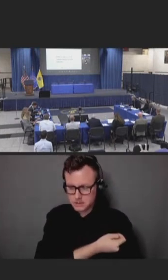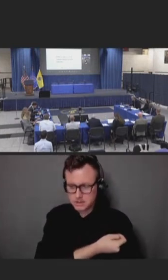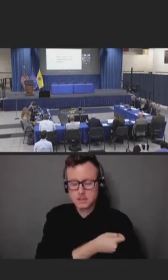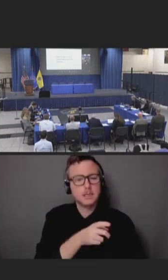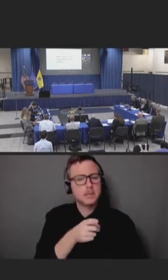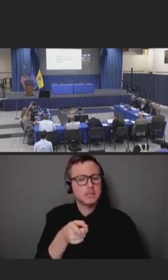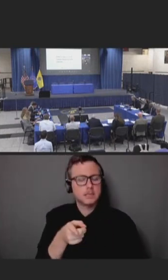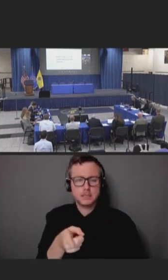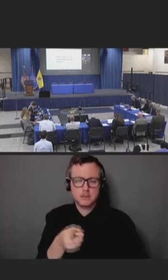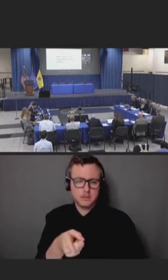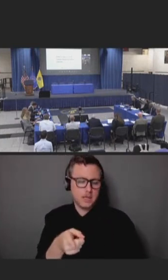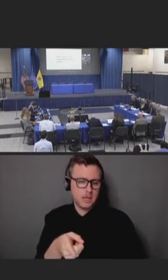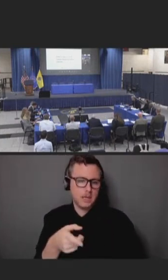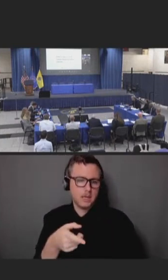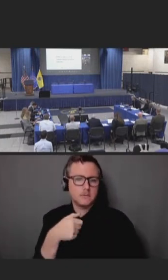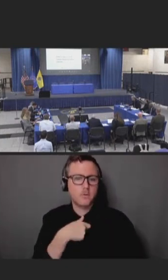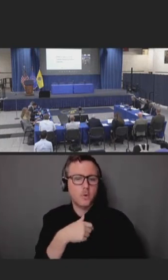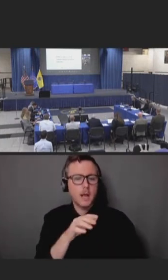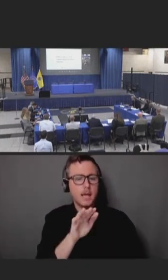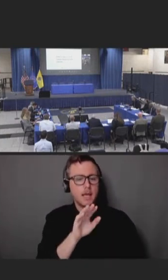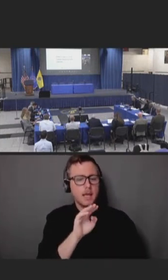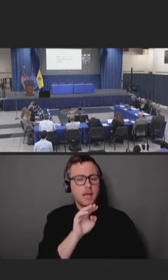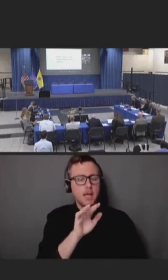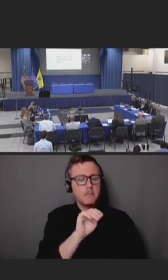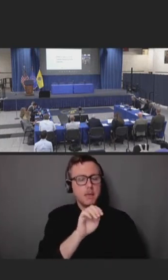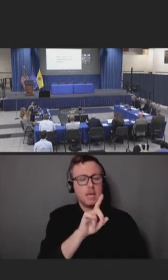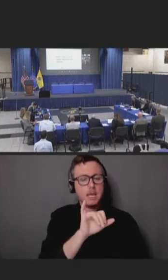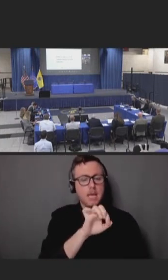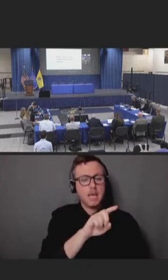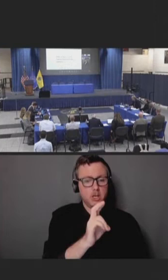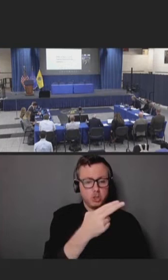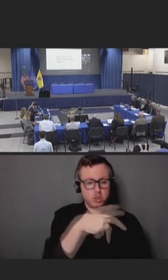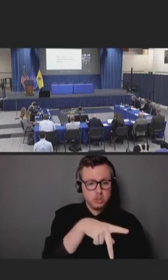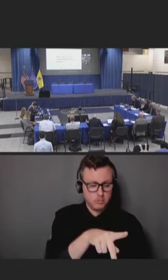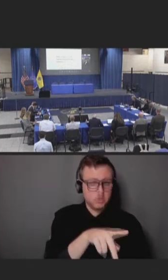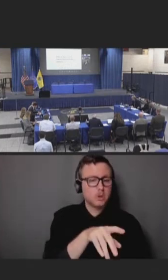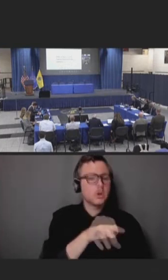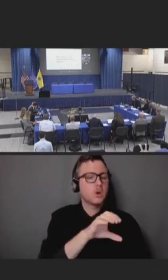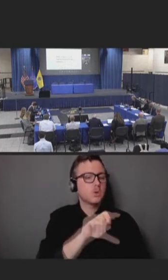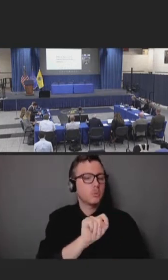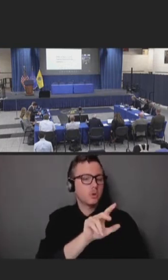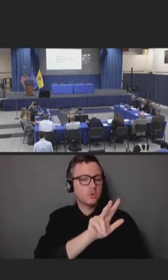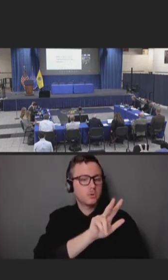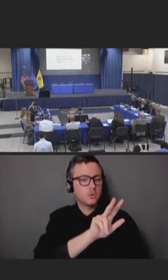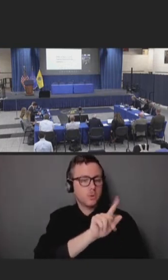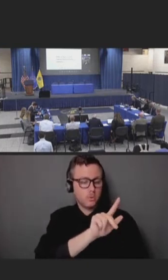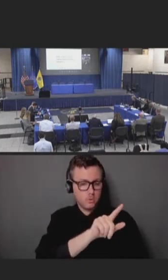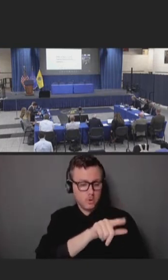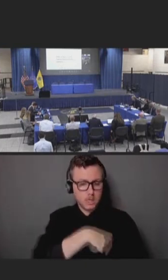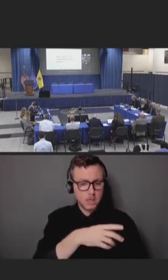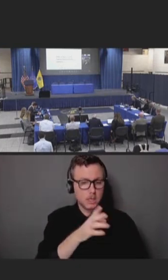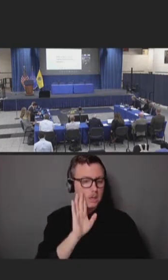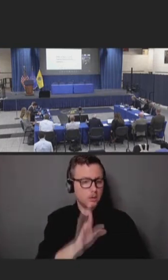For Medicaid and CHIP, beginning in October 2023, coverage of ACIP recommended adult